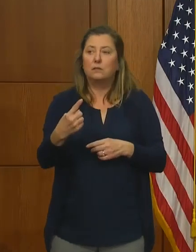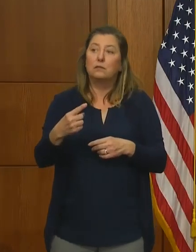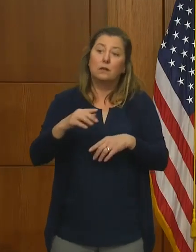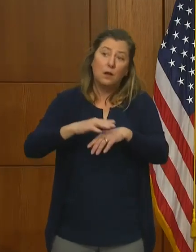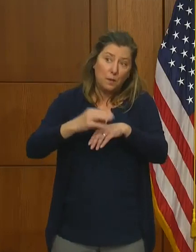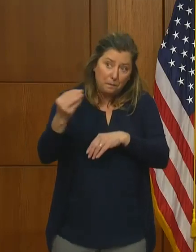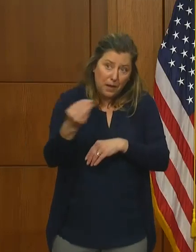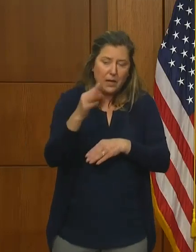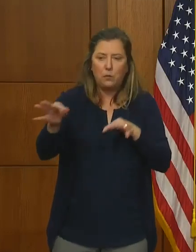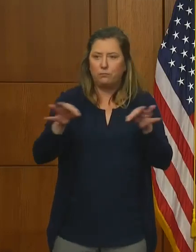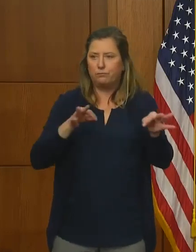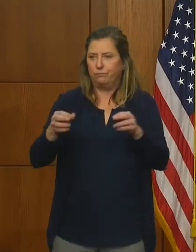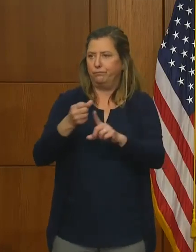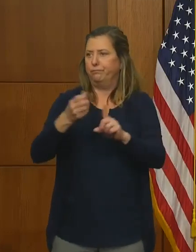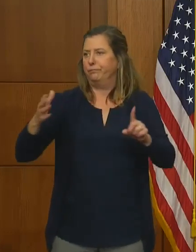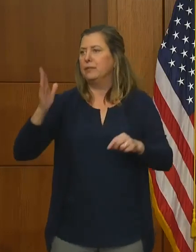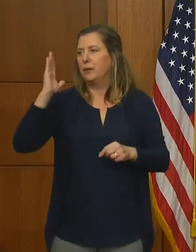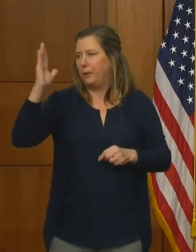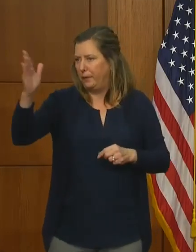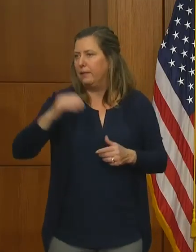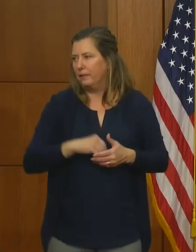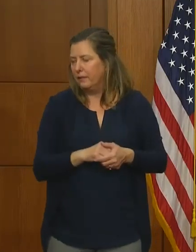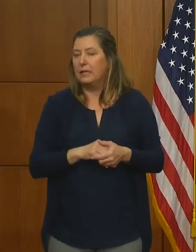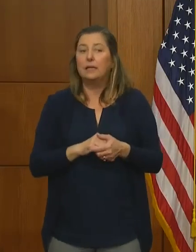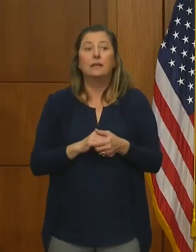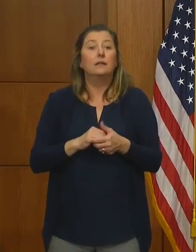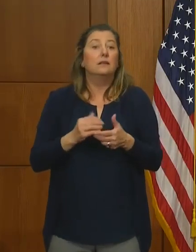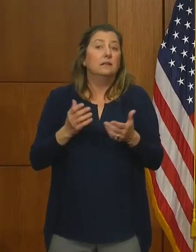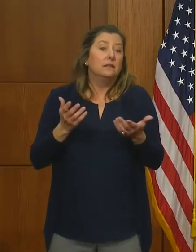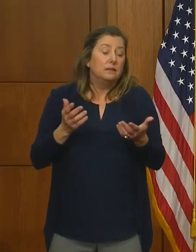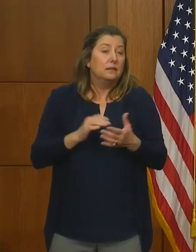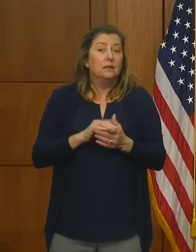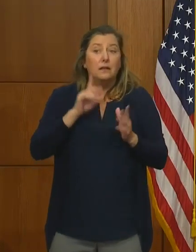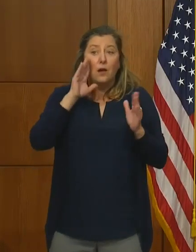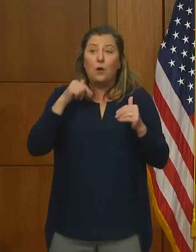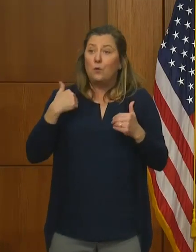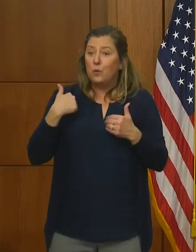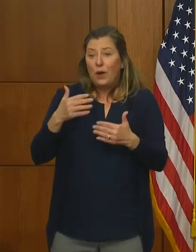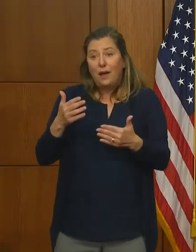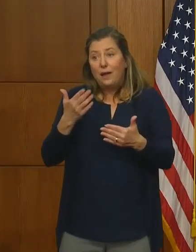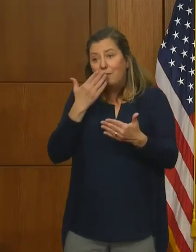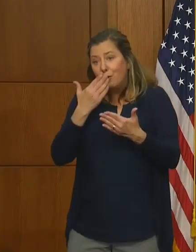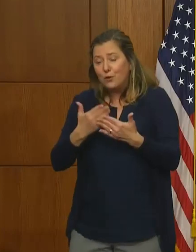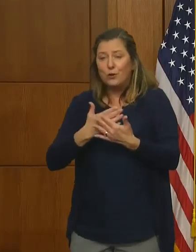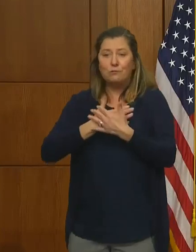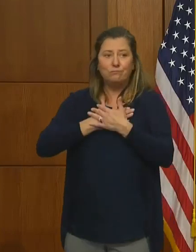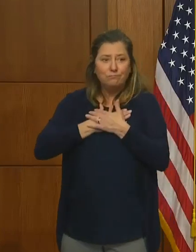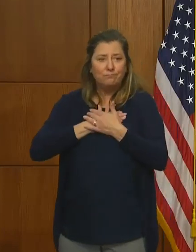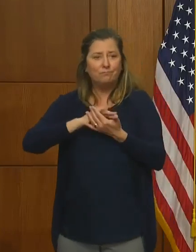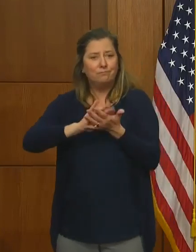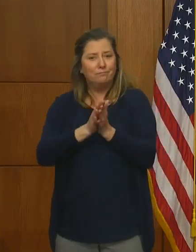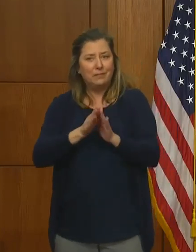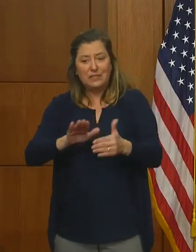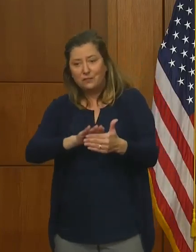AS WE- HOPEFULLY HAVE. AN ON IT I WILL GIVE YOU THOSE GUYS. ON